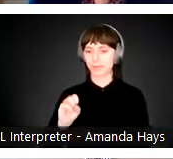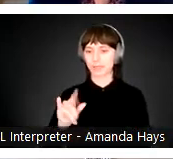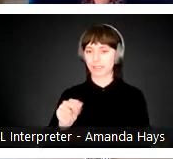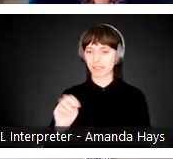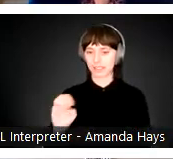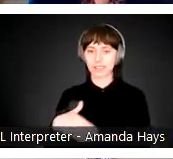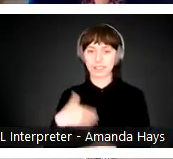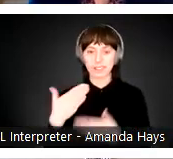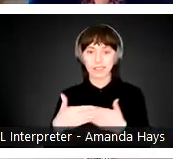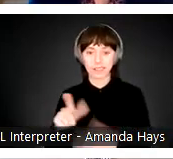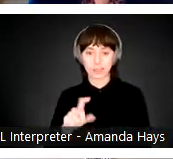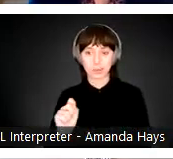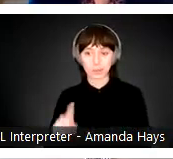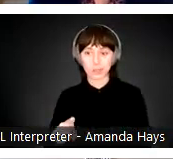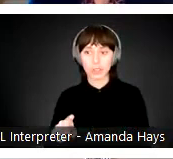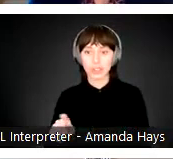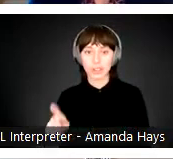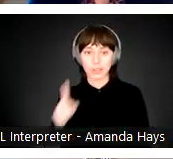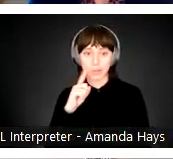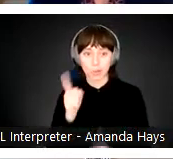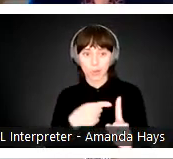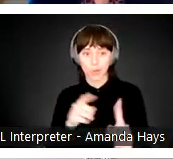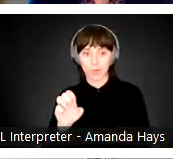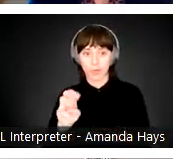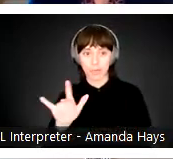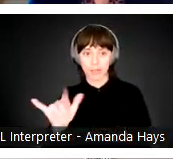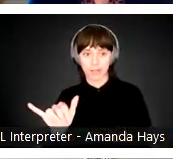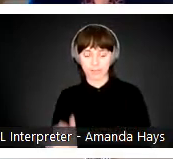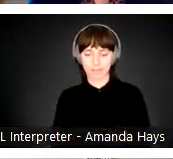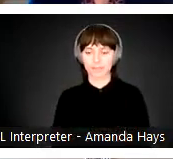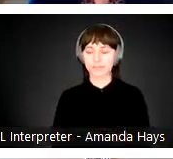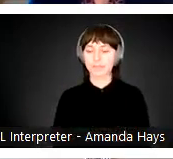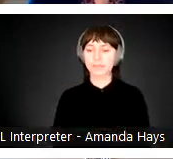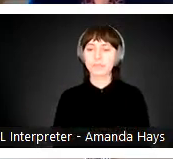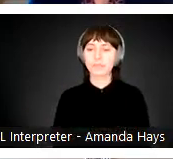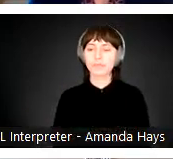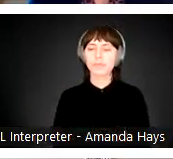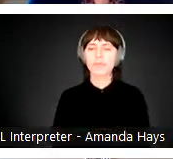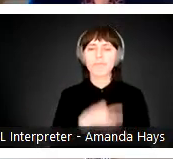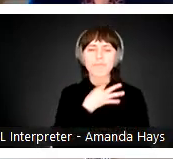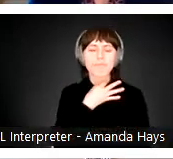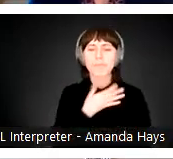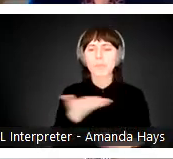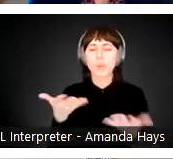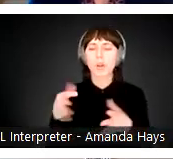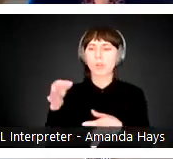and I think, Emily, I will direct it to you. The question is: "What judicial,